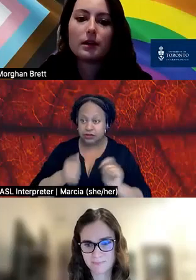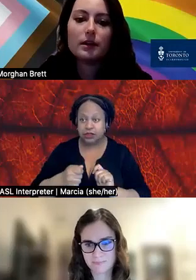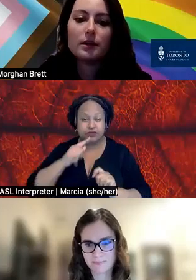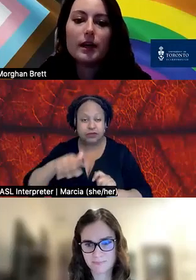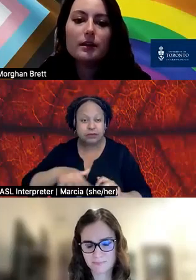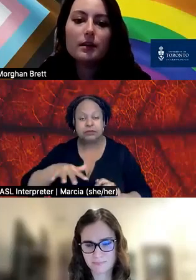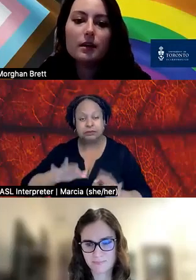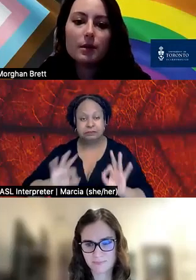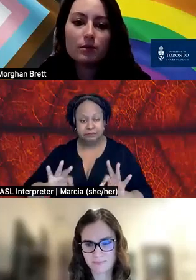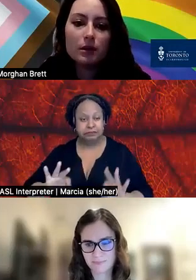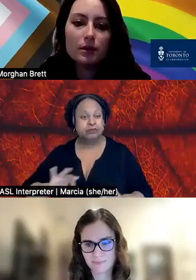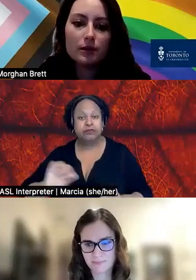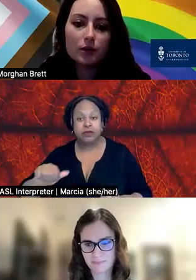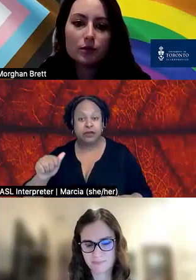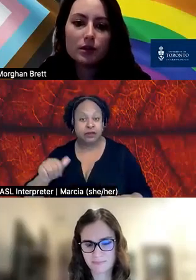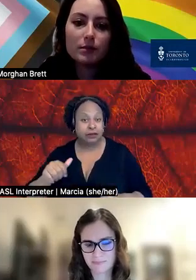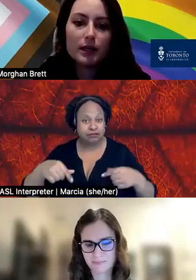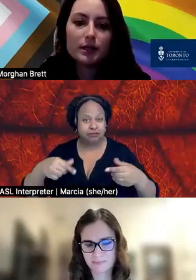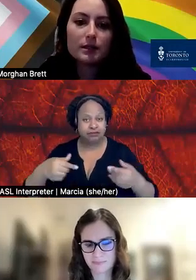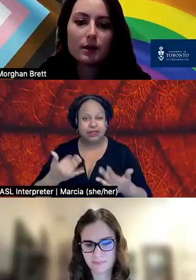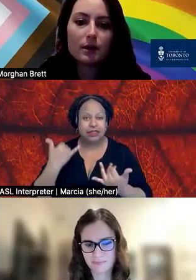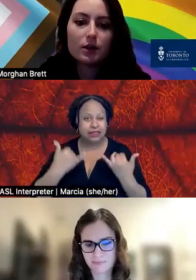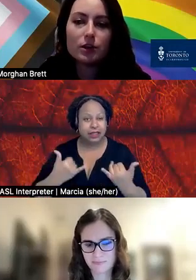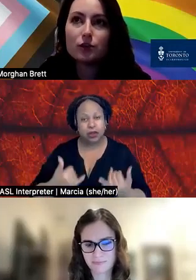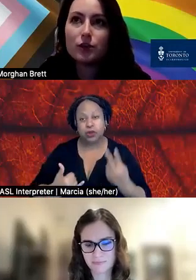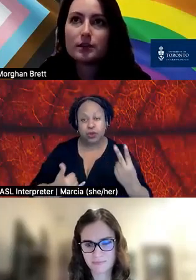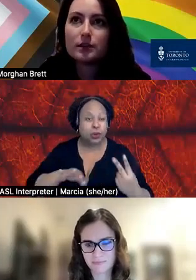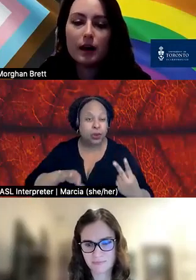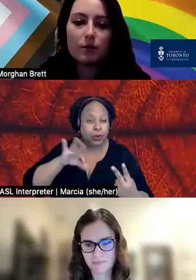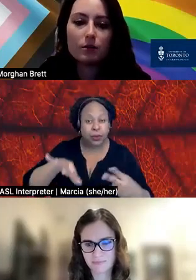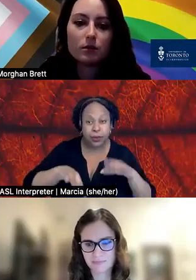Is there anything about the virtual space that we should address now?